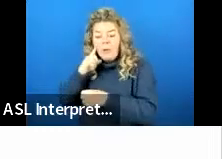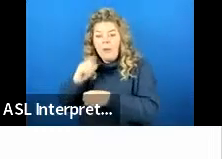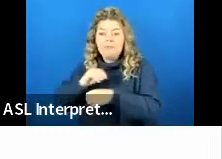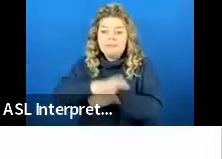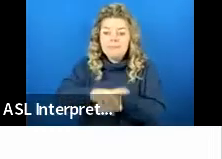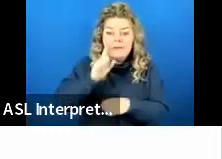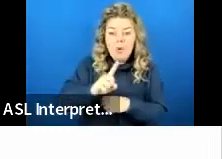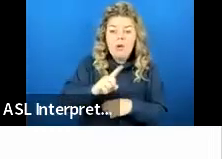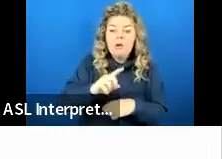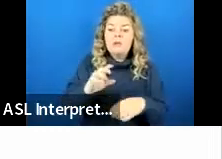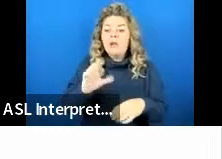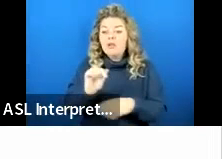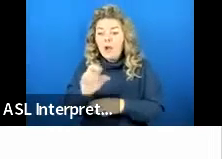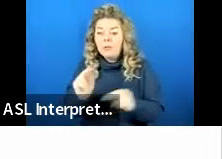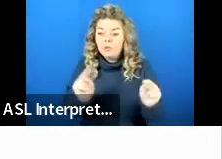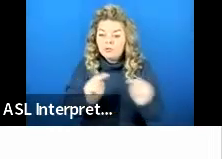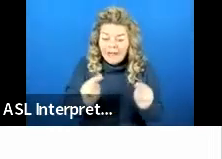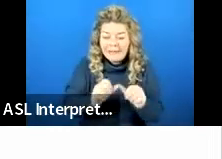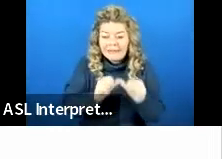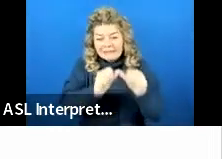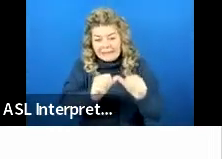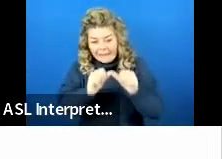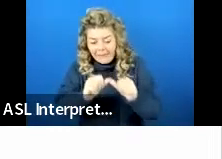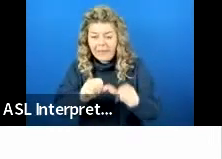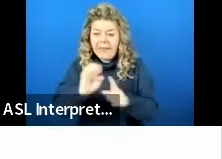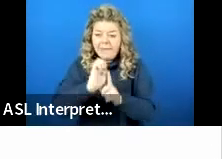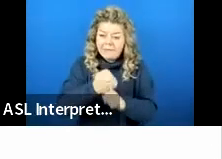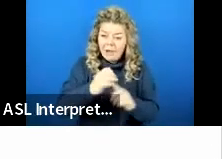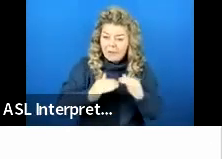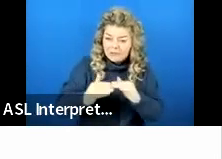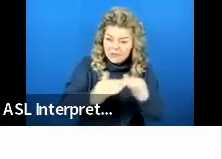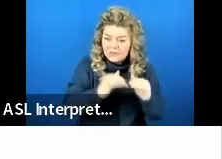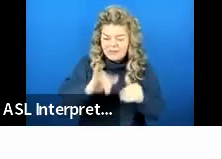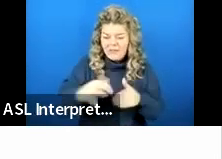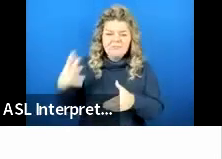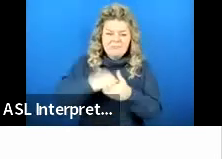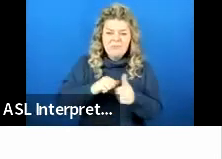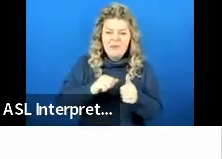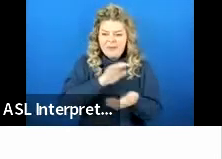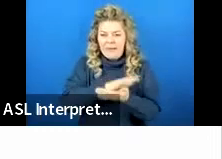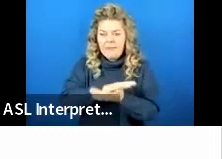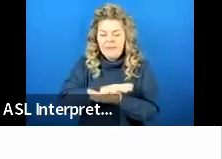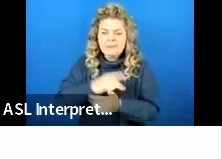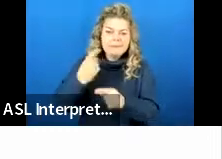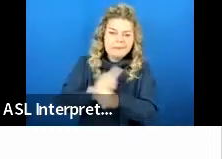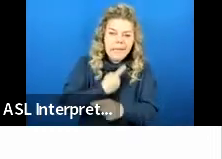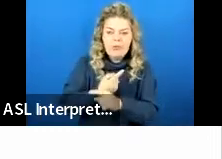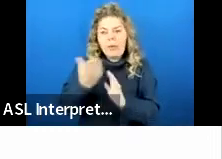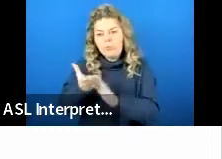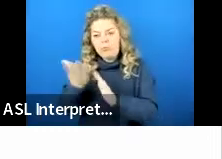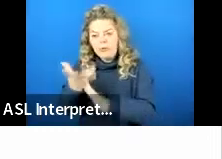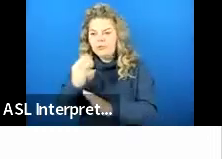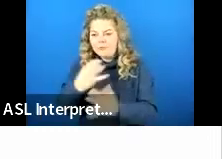campus sustainability and environmental justice as part of our campuses' standard operations and values.